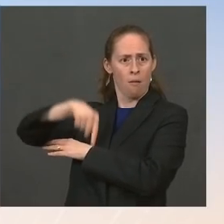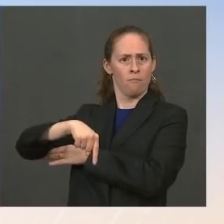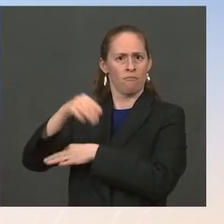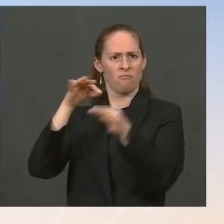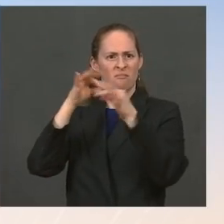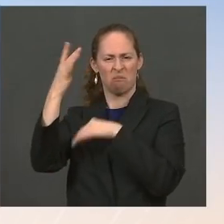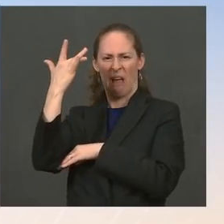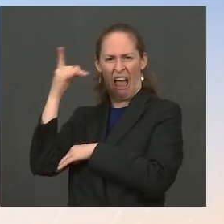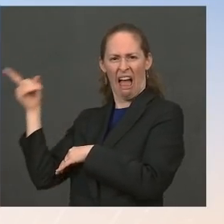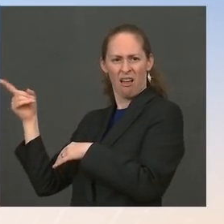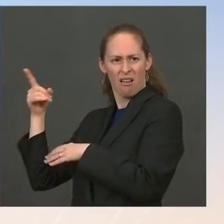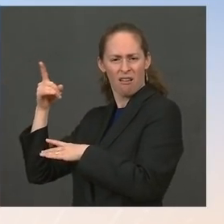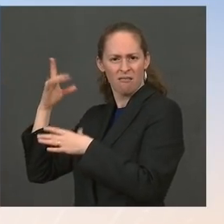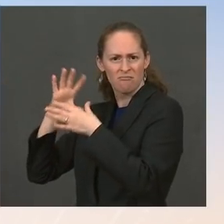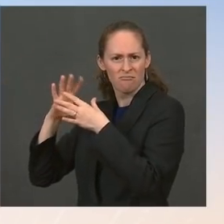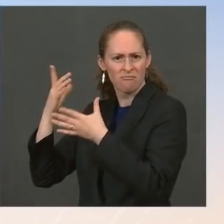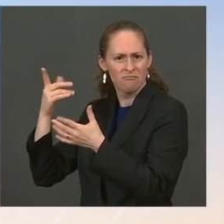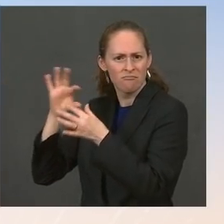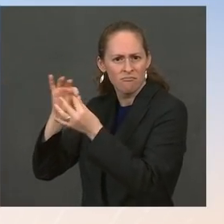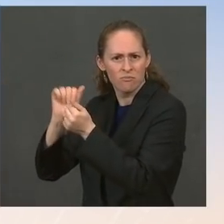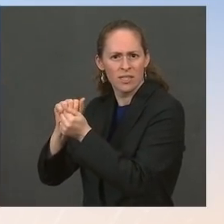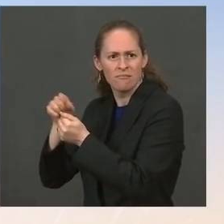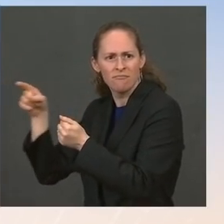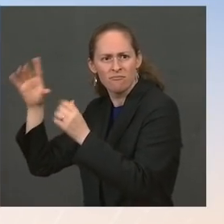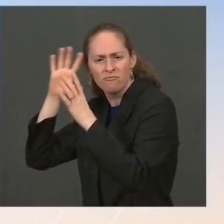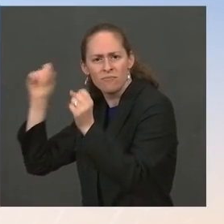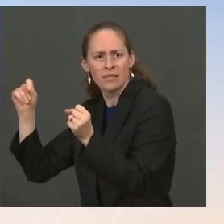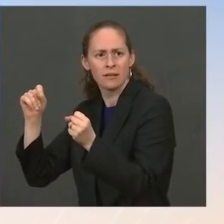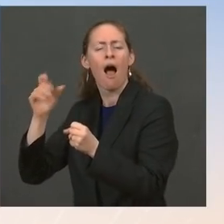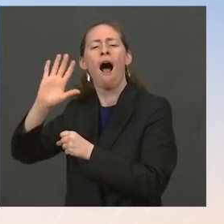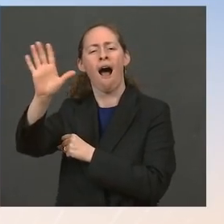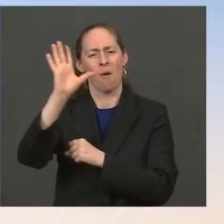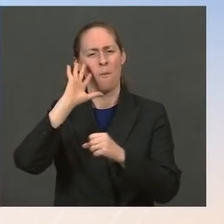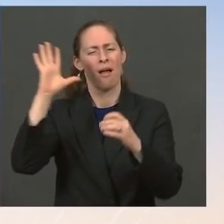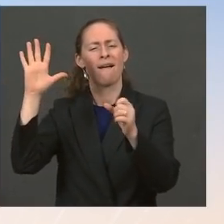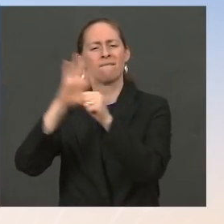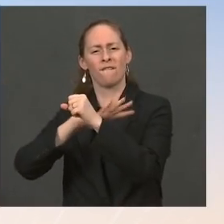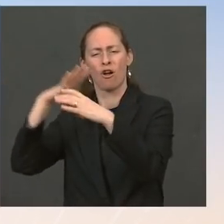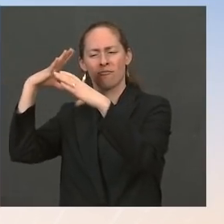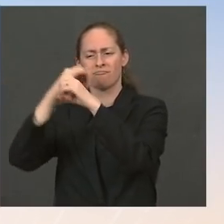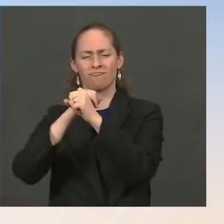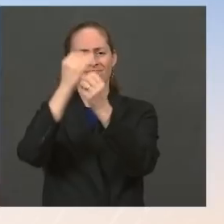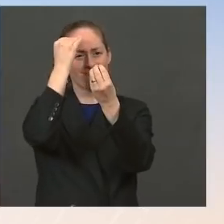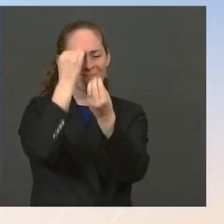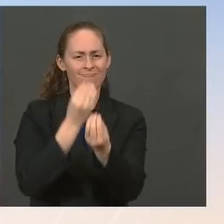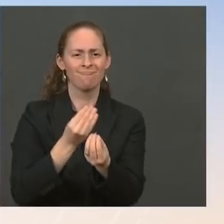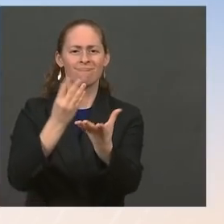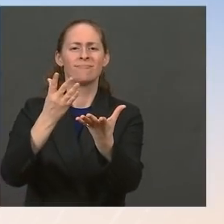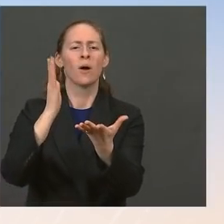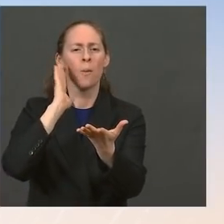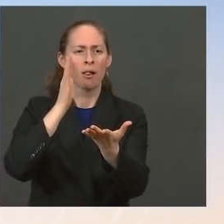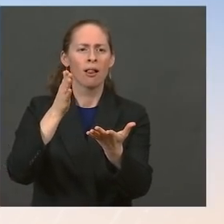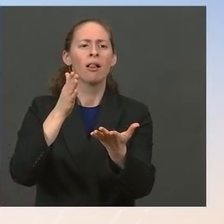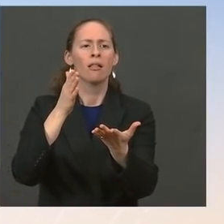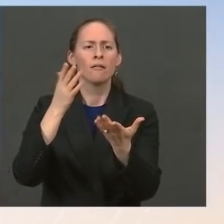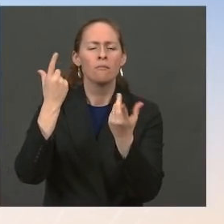a comprehensive summary -- a written summary -- that will have details from the doctor and other experts who were consulted --